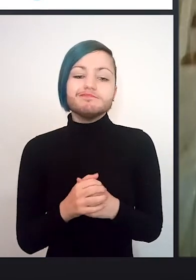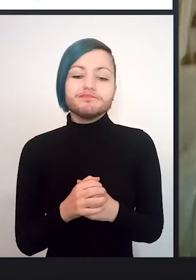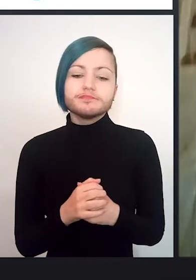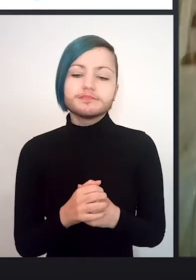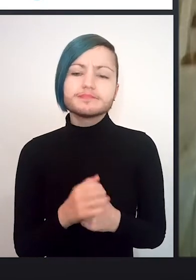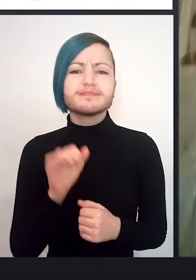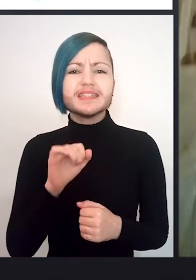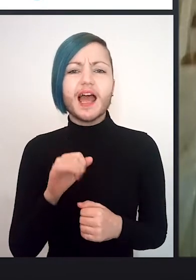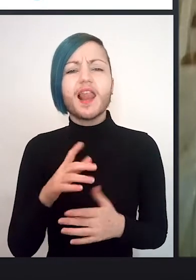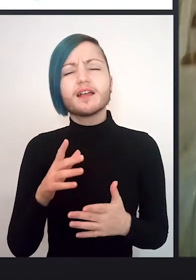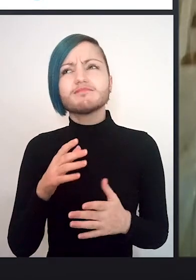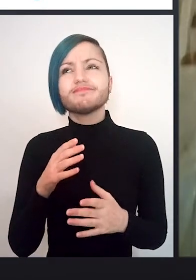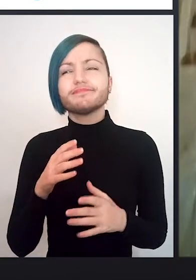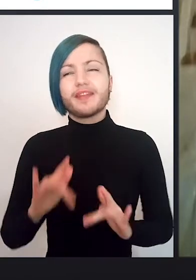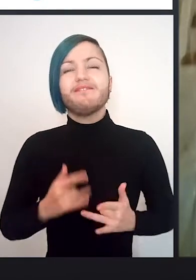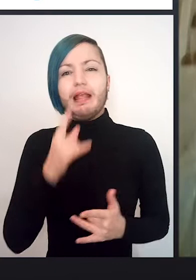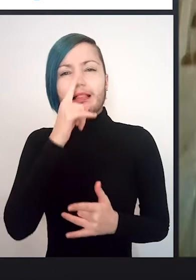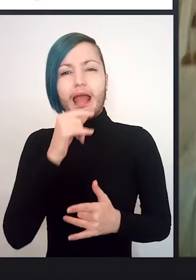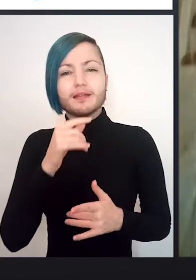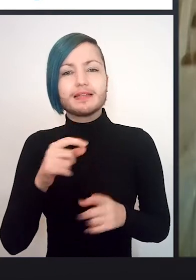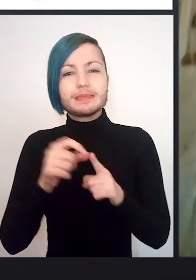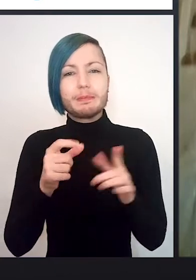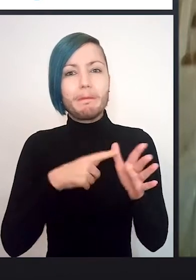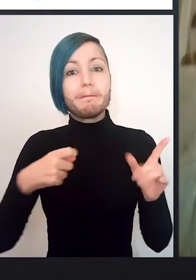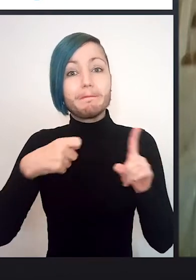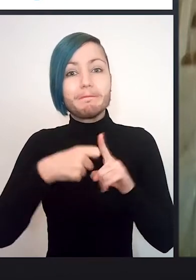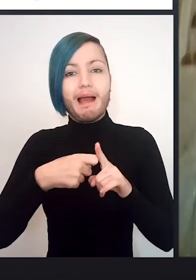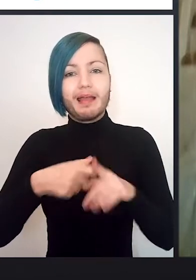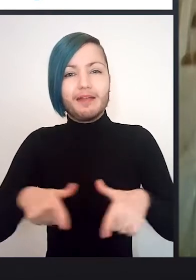I could tell that there's all this packaging there, but I knew that was gonna be there.